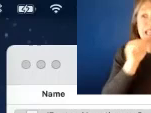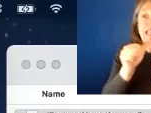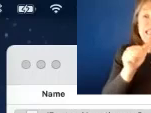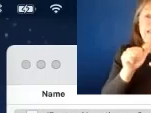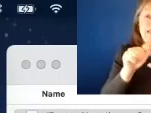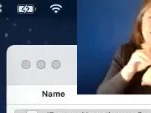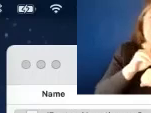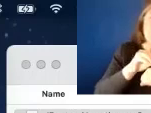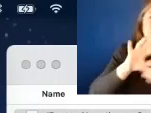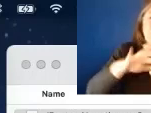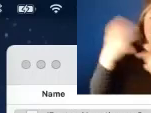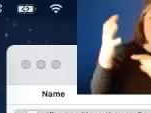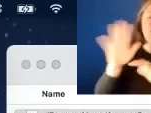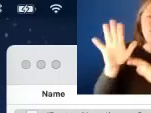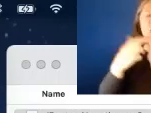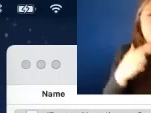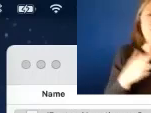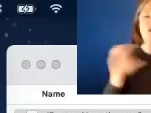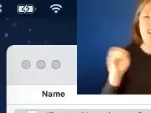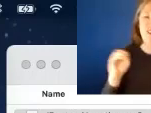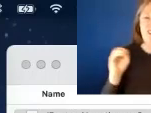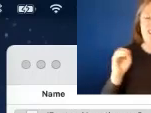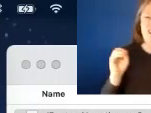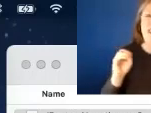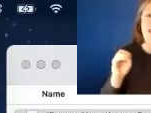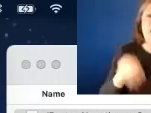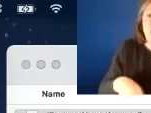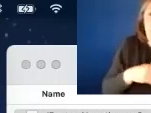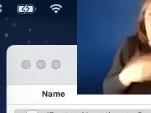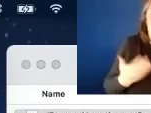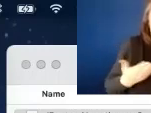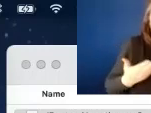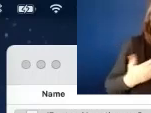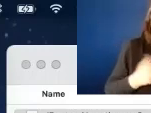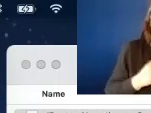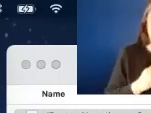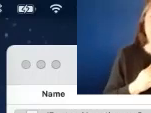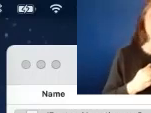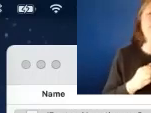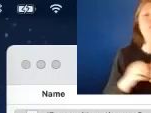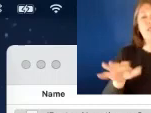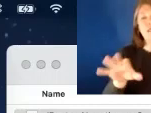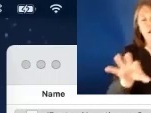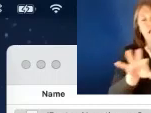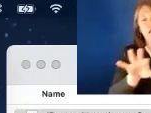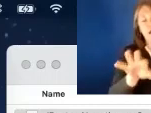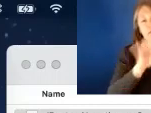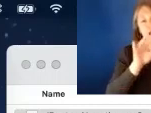or anything else. You just add it here. 07:23:52 Choose publishing roles. If for any